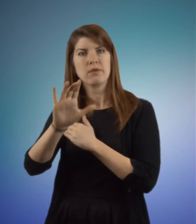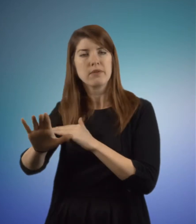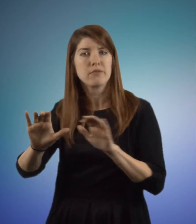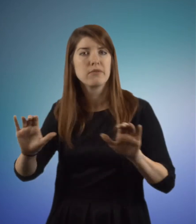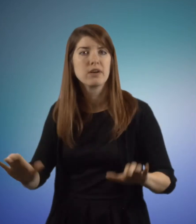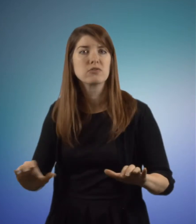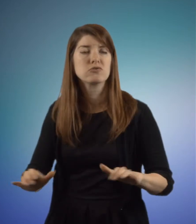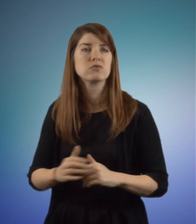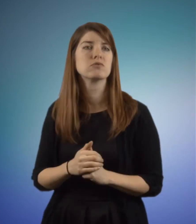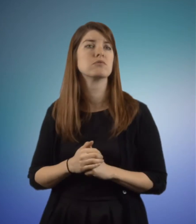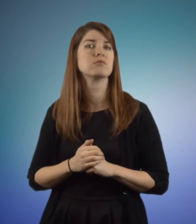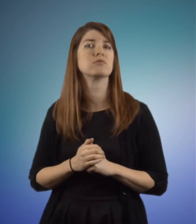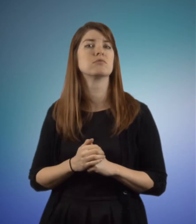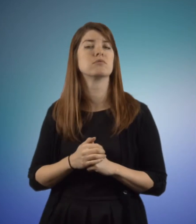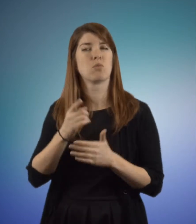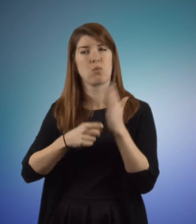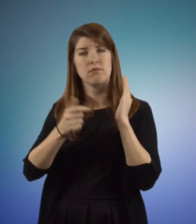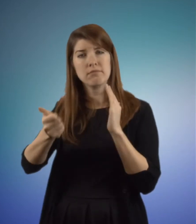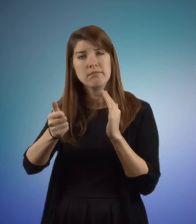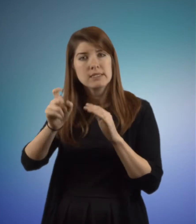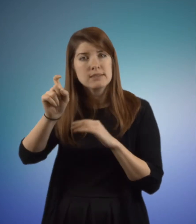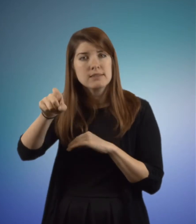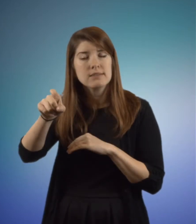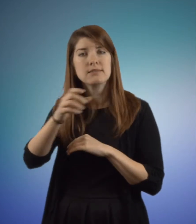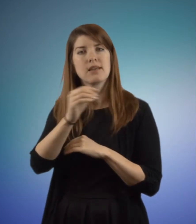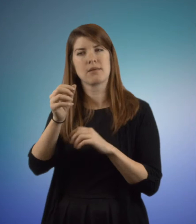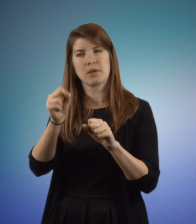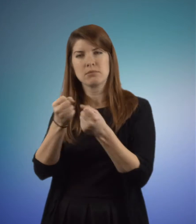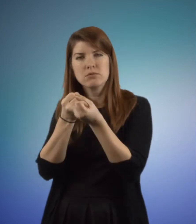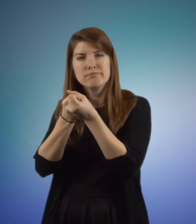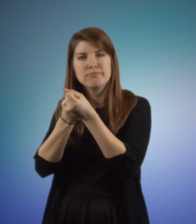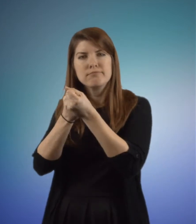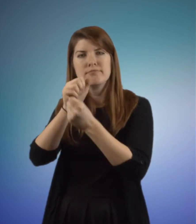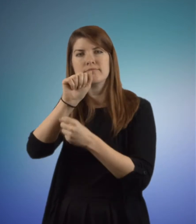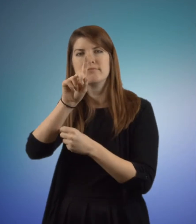For what they need, and be able to advocate for those appropriately.